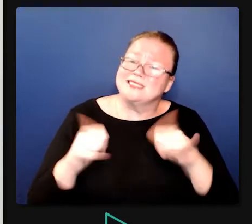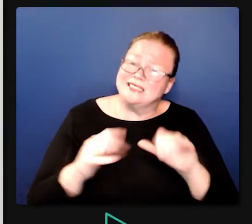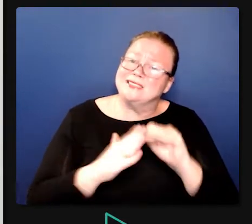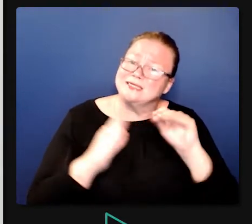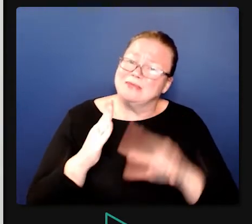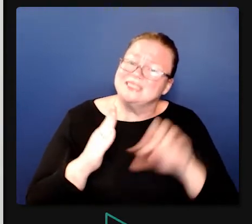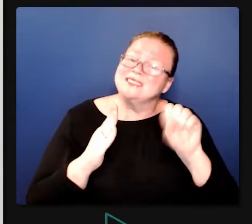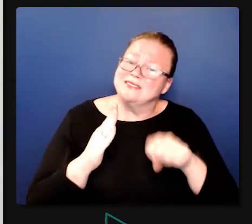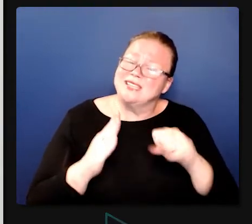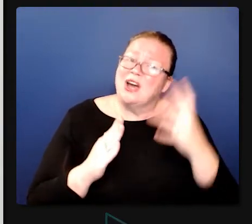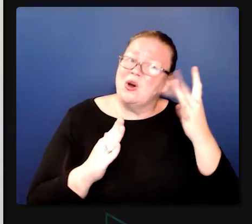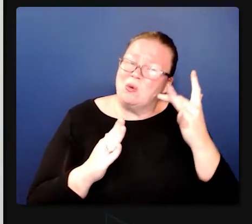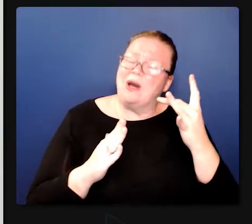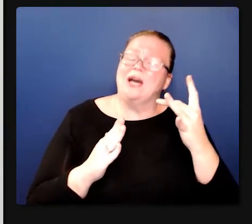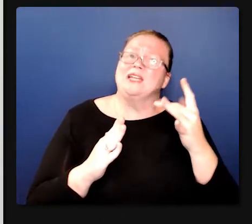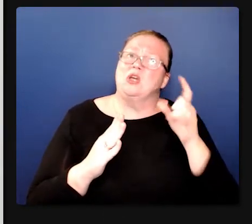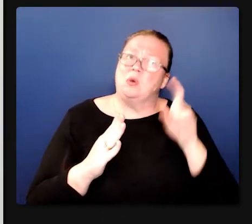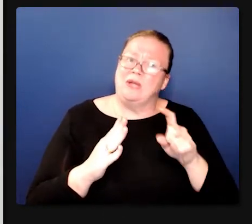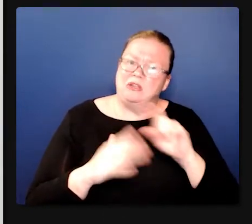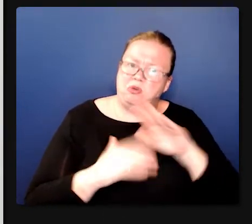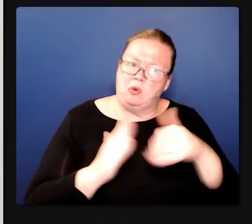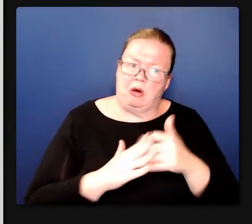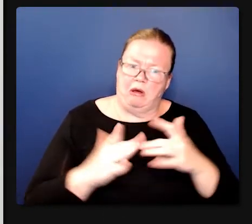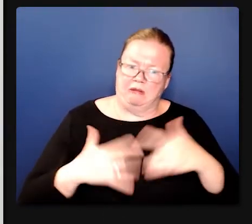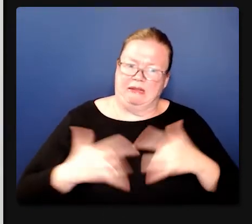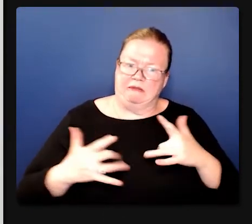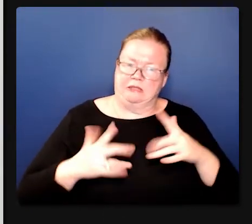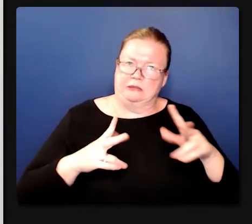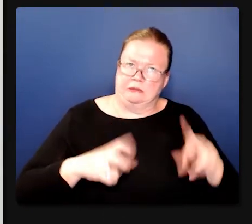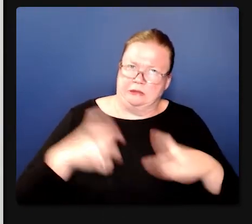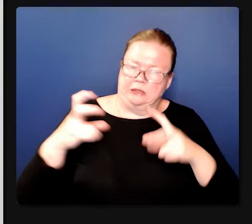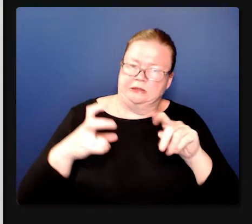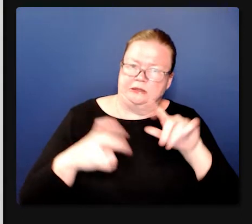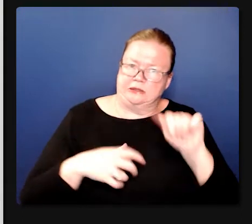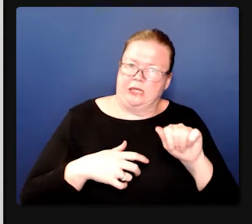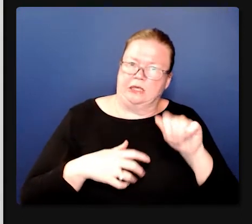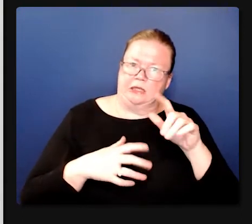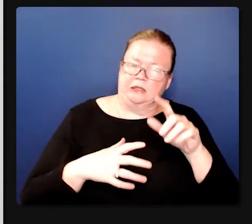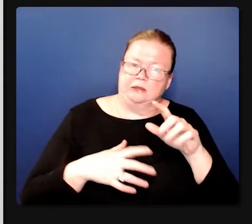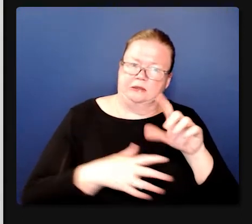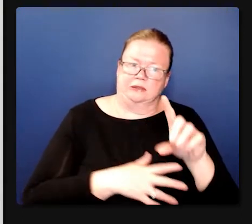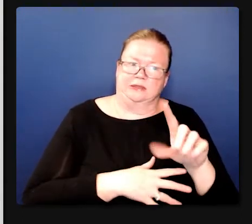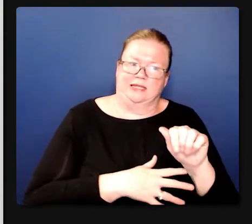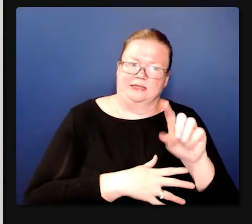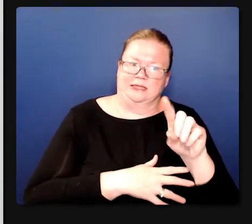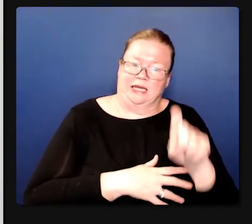because we had to ingest all events into Azure Data Explorer just to be able to export them later.